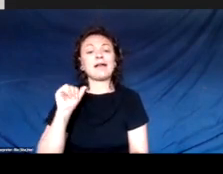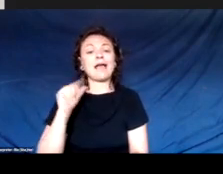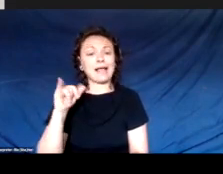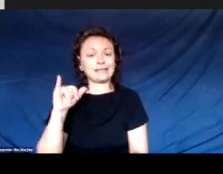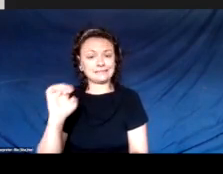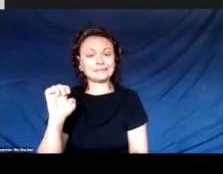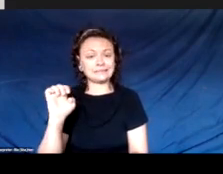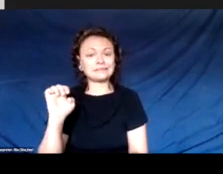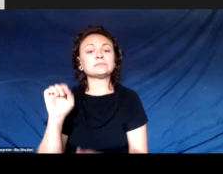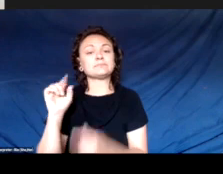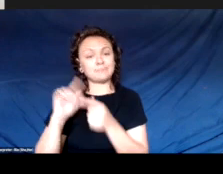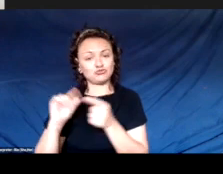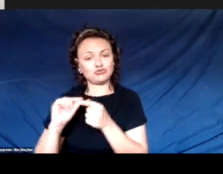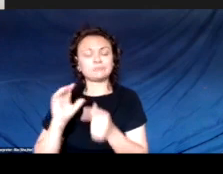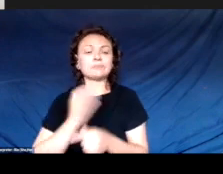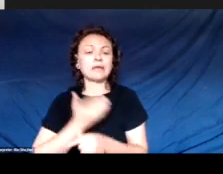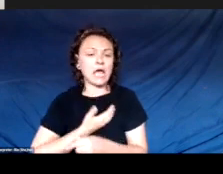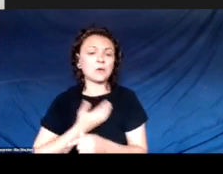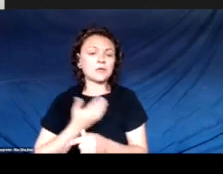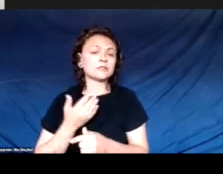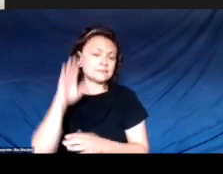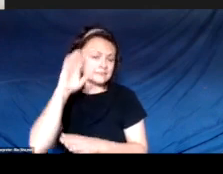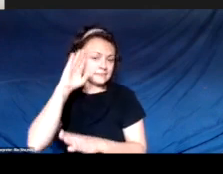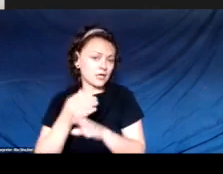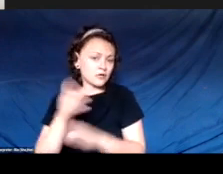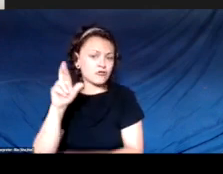Rj, he only made it to